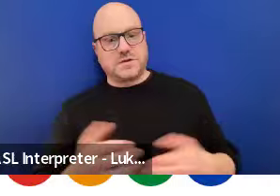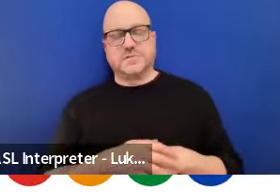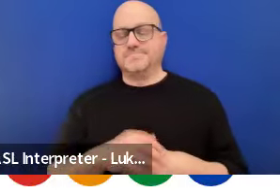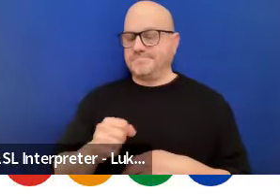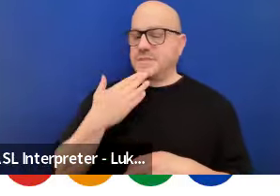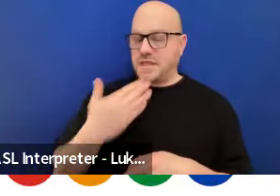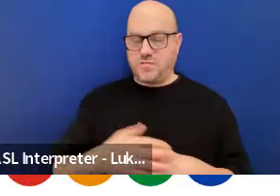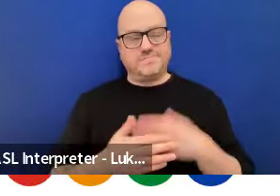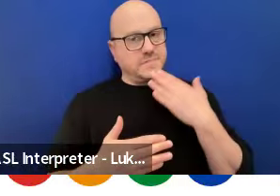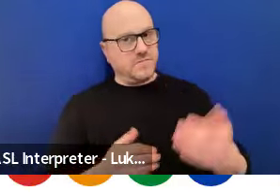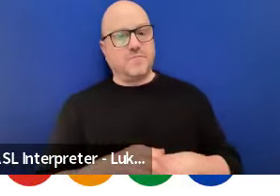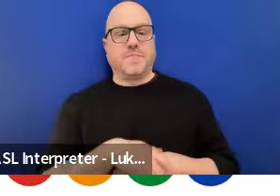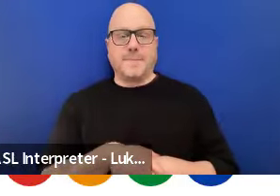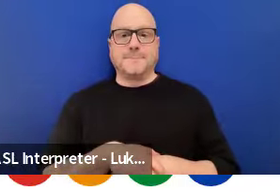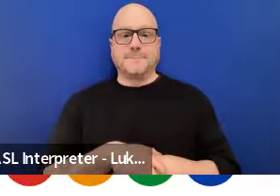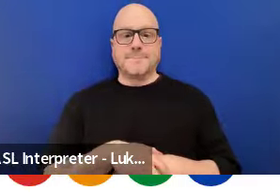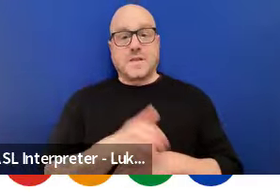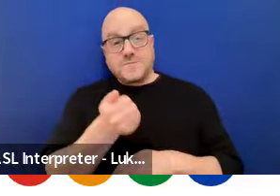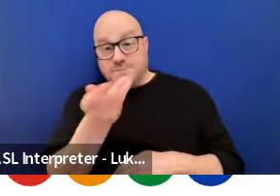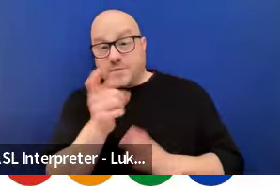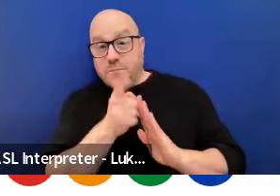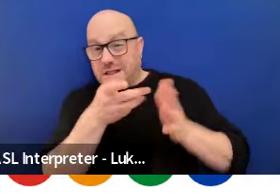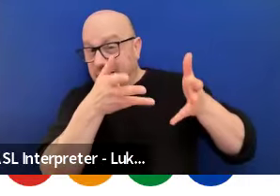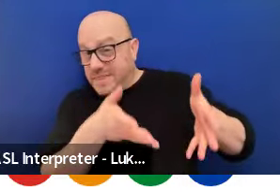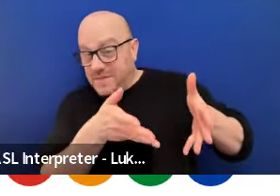WAYS TO HELP TO ACCOMMODATE ALL OF US AND NOT EXCLUDE ANYONE. THANK YOU SO MUCH.>> THANKS.